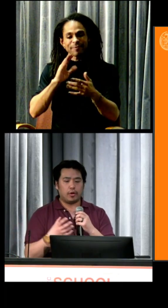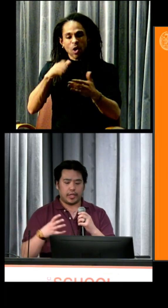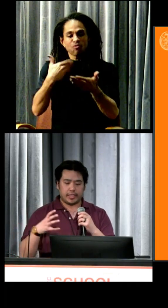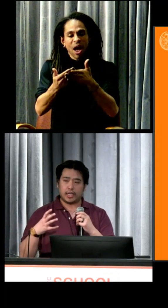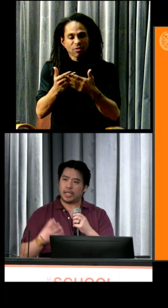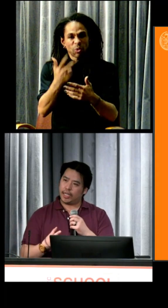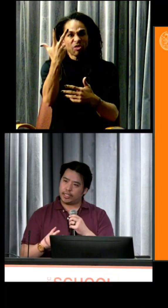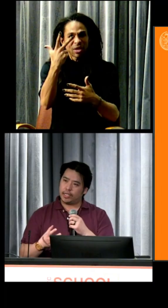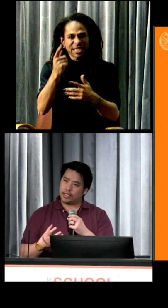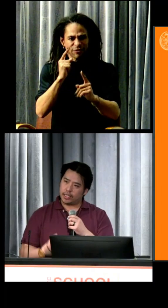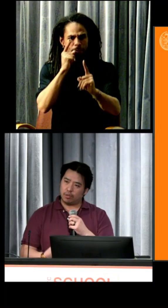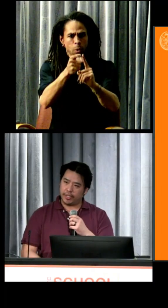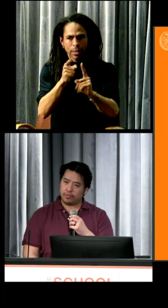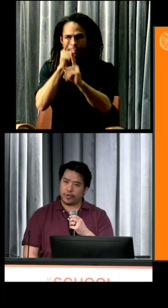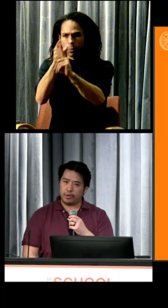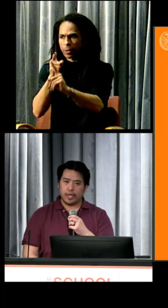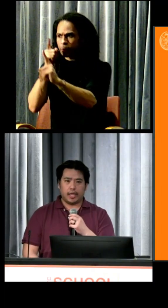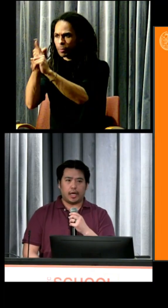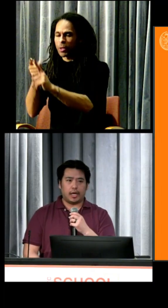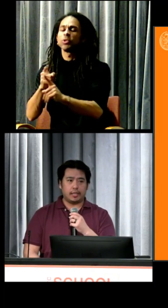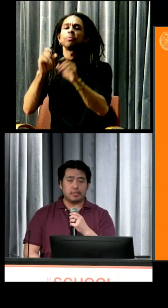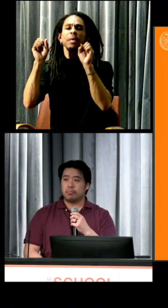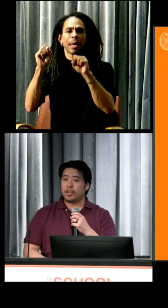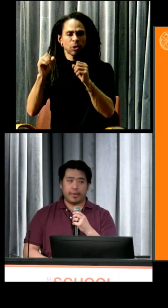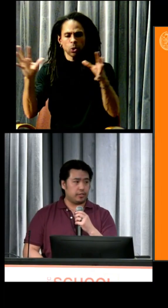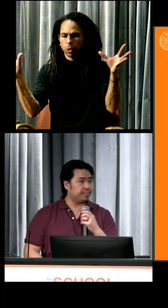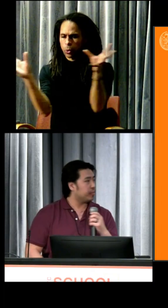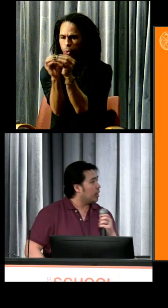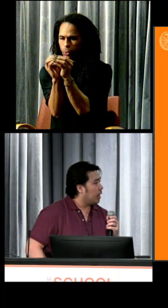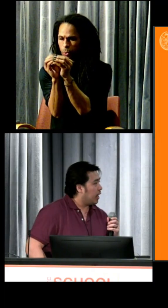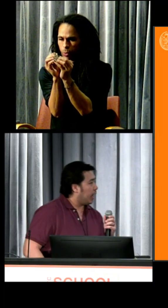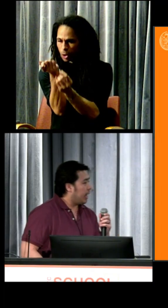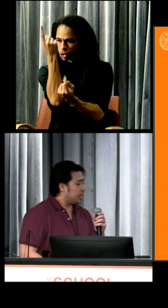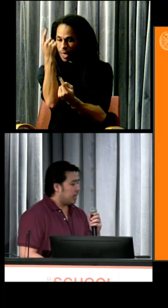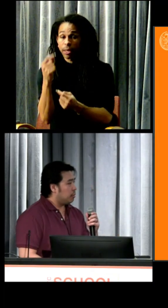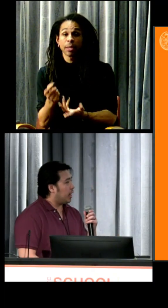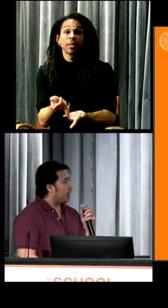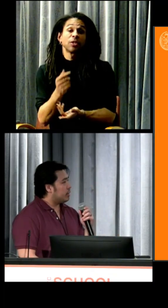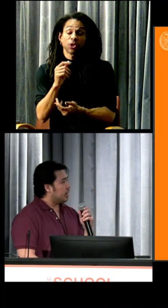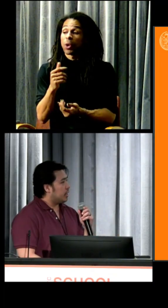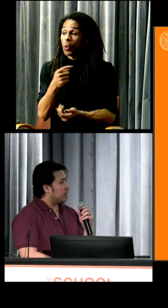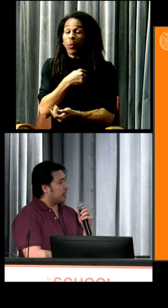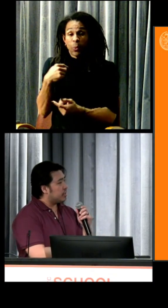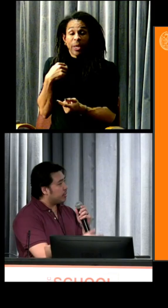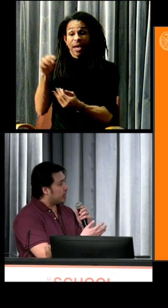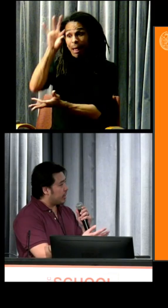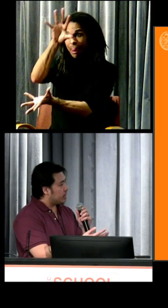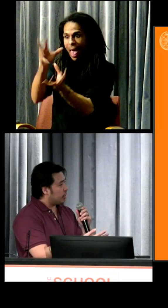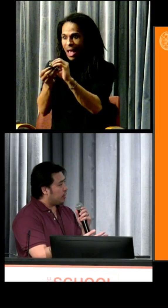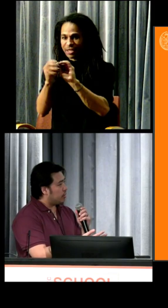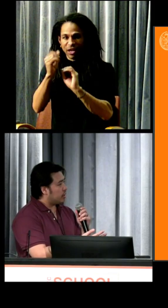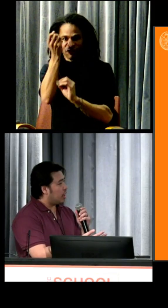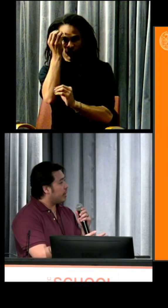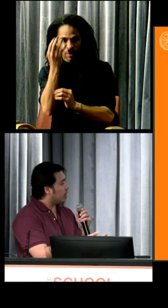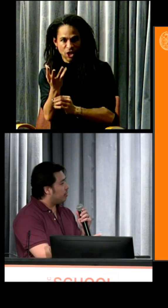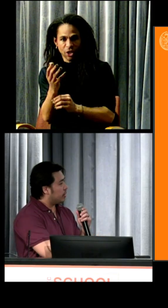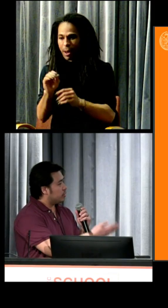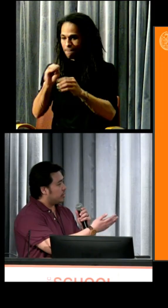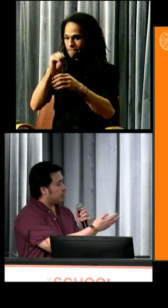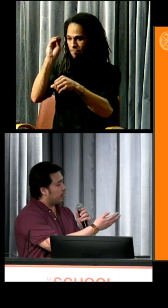So now I will pass it away to Andrew to talk more about how we integrated this data into the project.